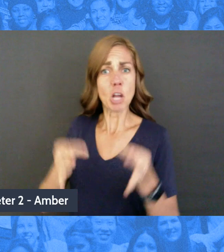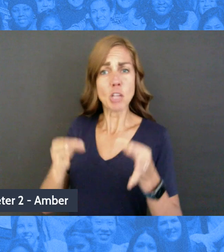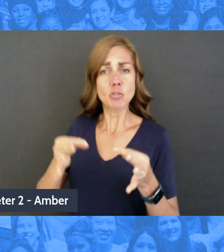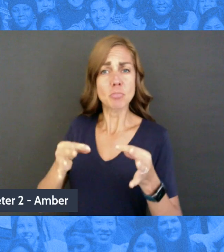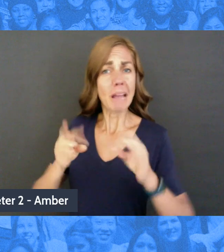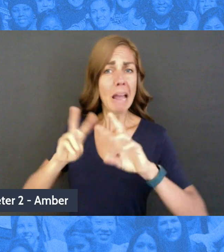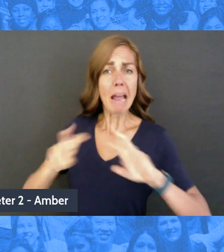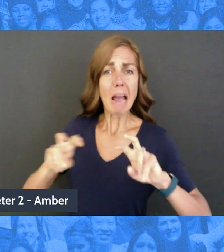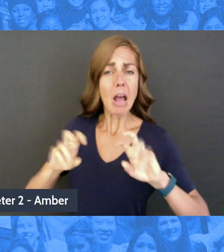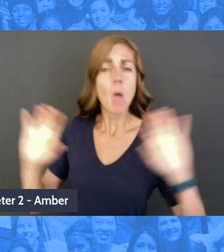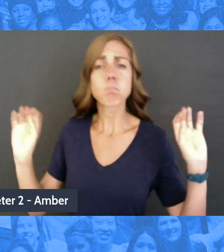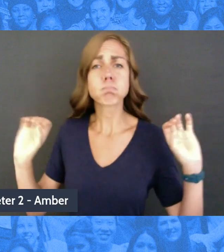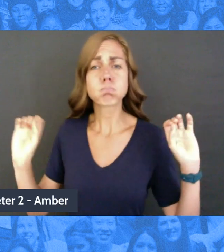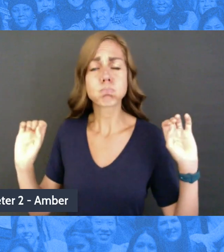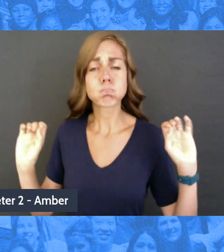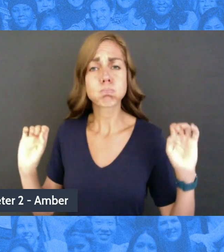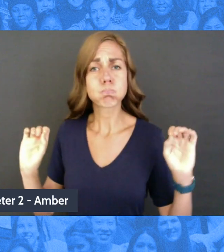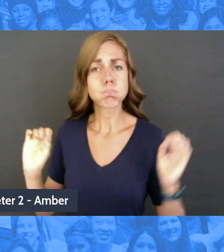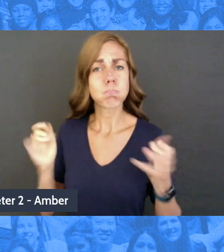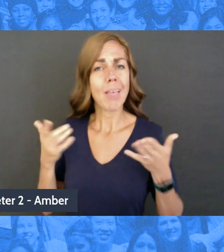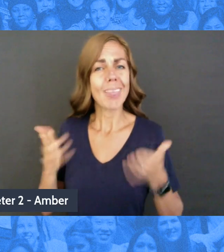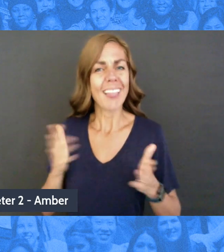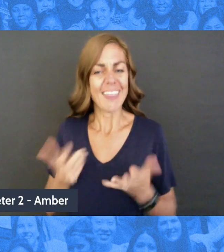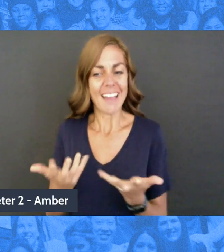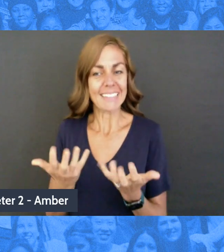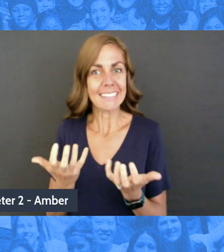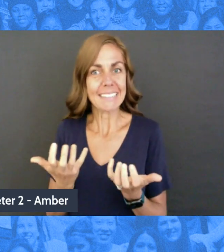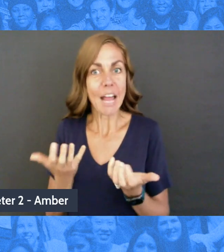just letting that desire be present for a moment.